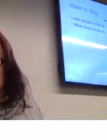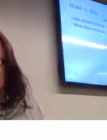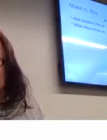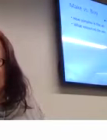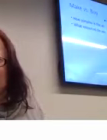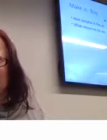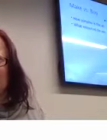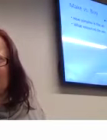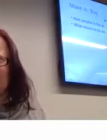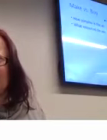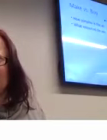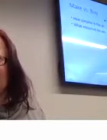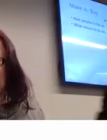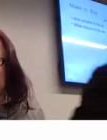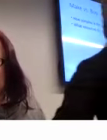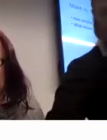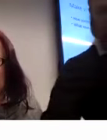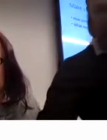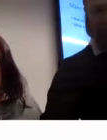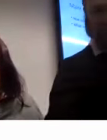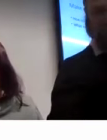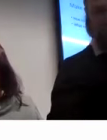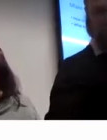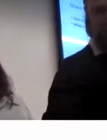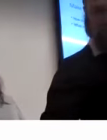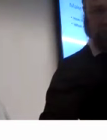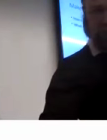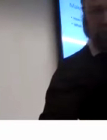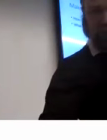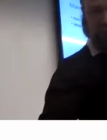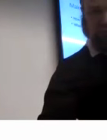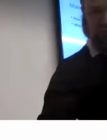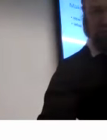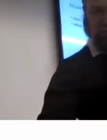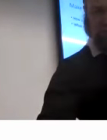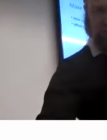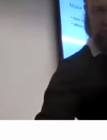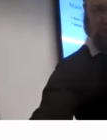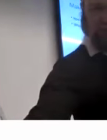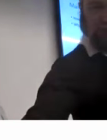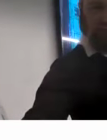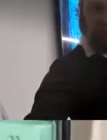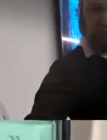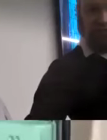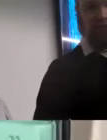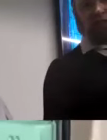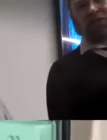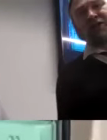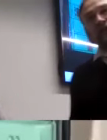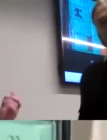So again someone that can't see, it does come with a large print and braille cards, money, chance, community chest, and a board that is designed in such a way where the property, landing spaces also have braille and kind of a raised tray area so that one can move their spaces, move the proper number of spaces not necessarily just by visual information alone.